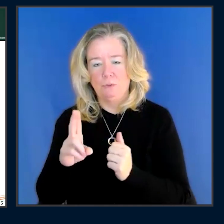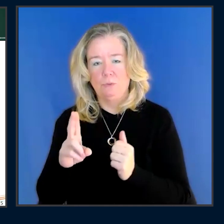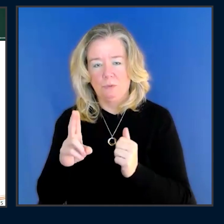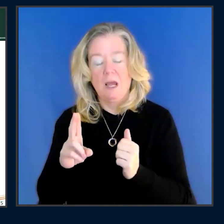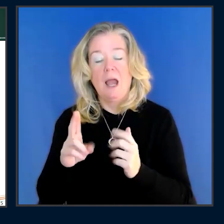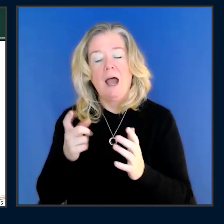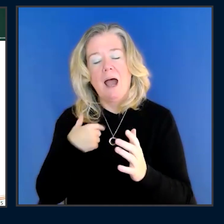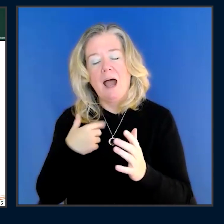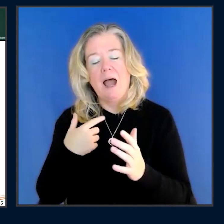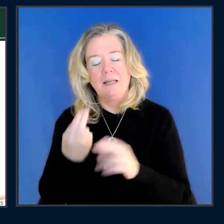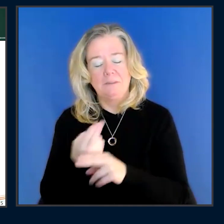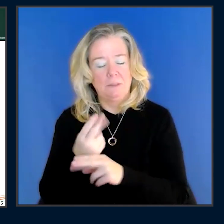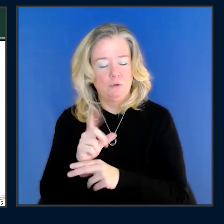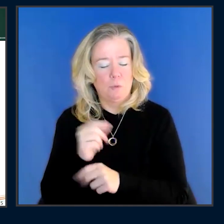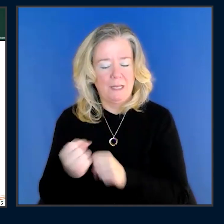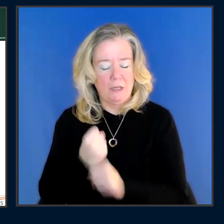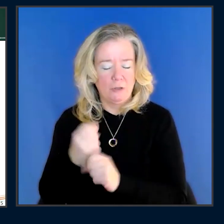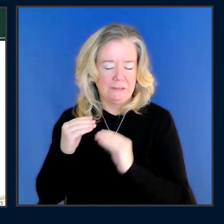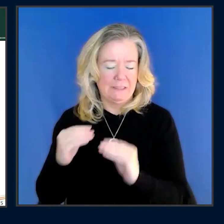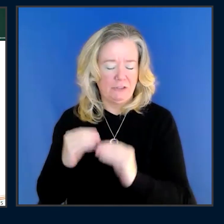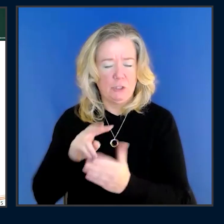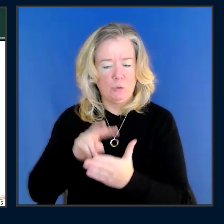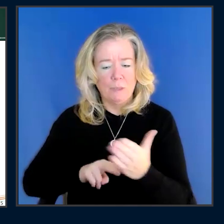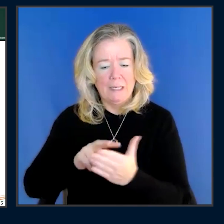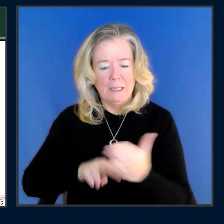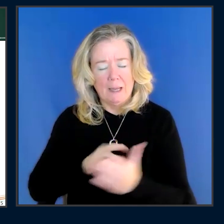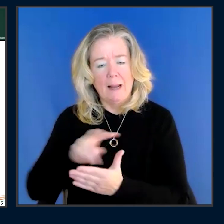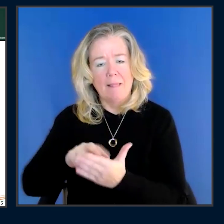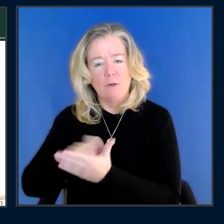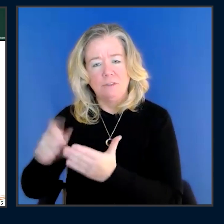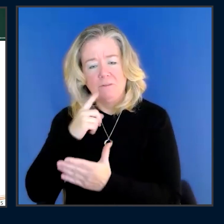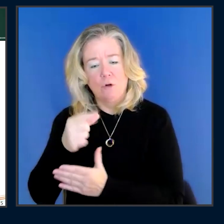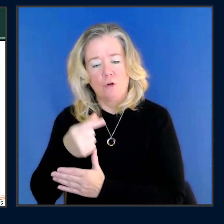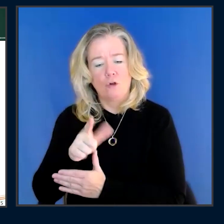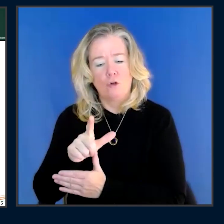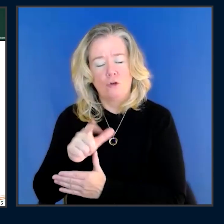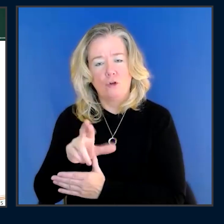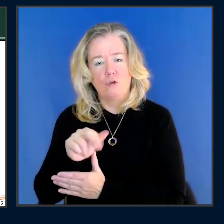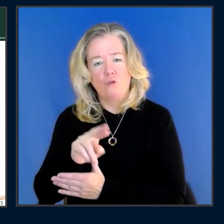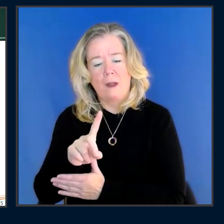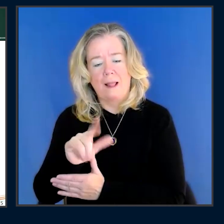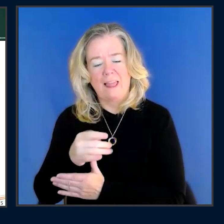I spent 20 years teaching reading and literacy for Grand Ledge Public schools, and I'm actually right now